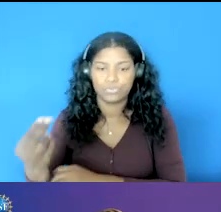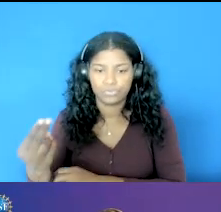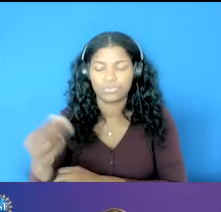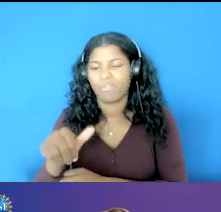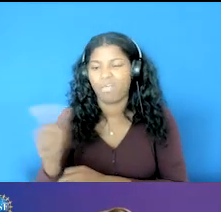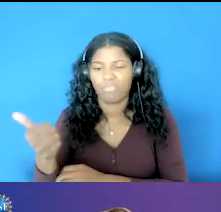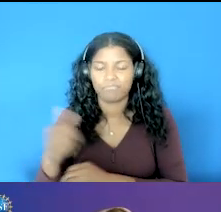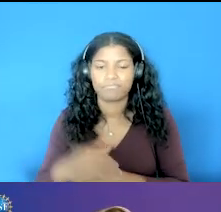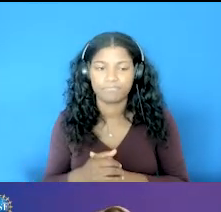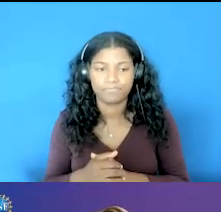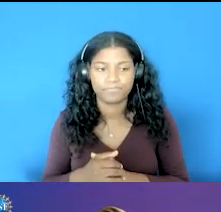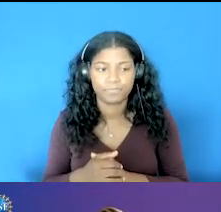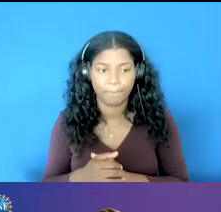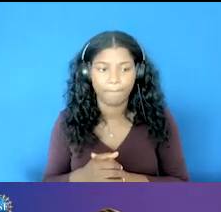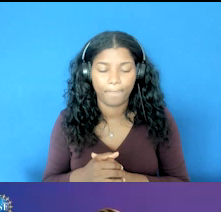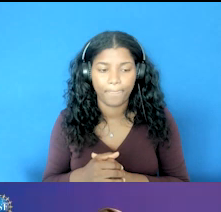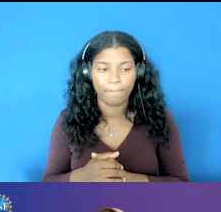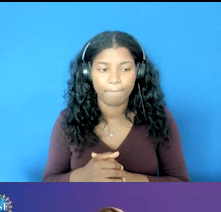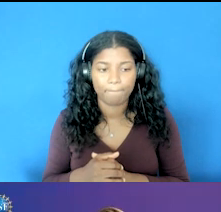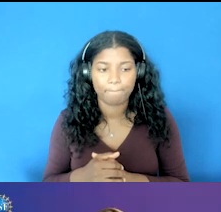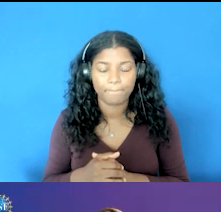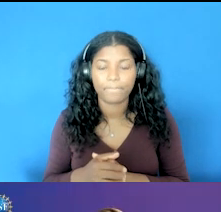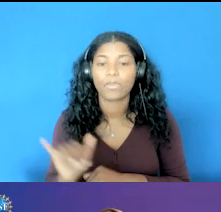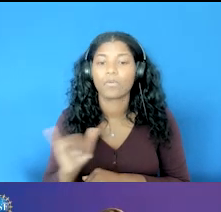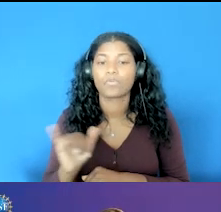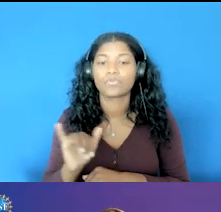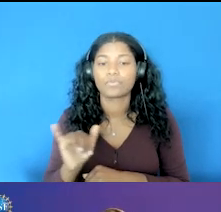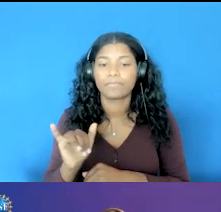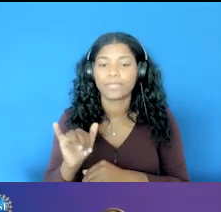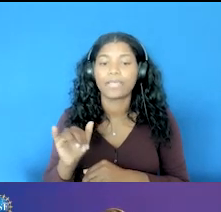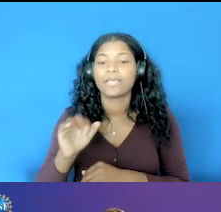The directorate of biological sciences, as well as the directorates for geosciences,